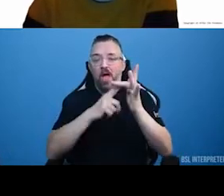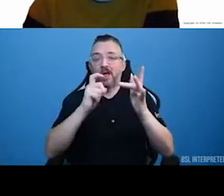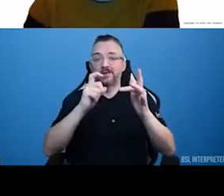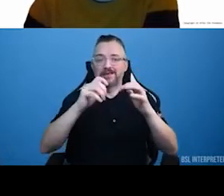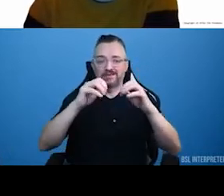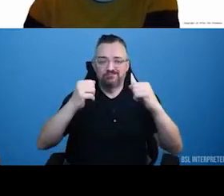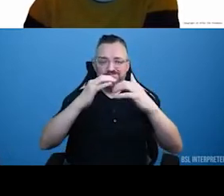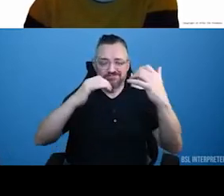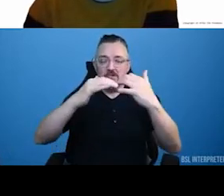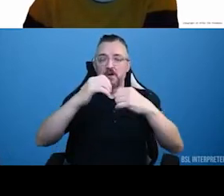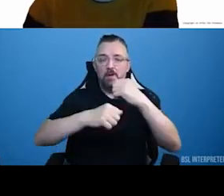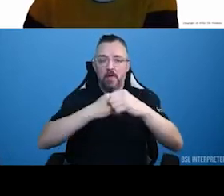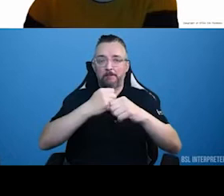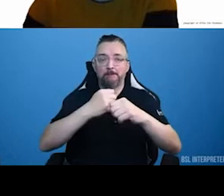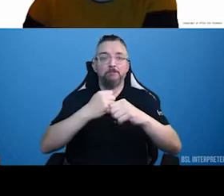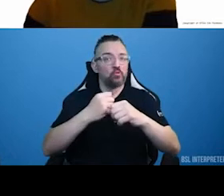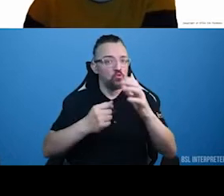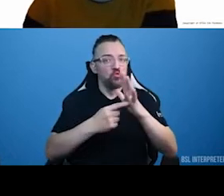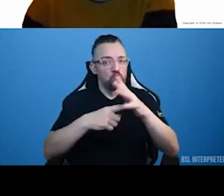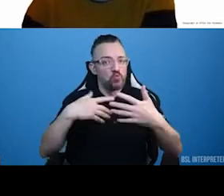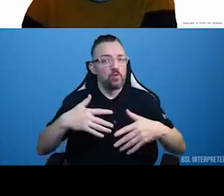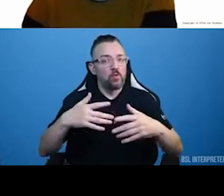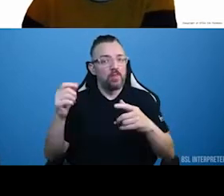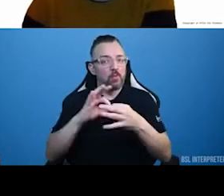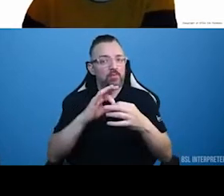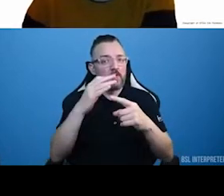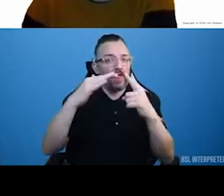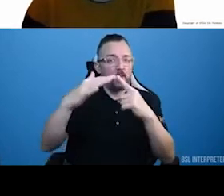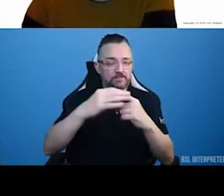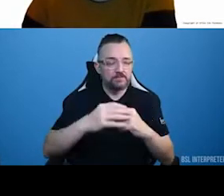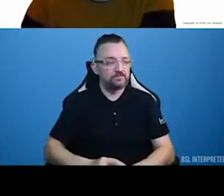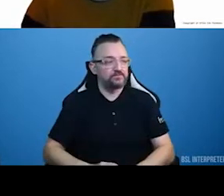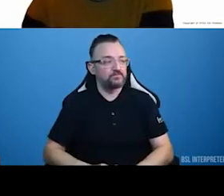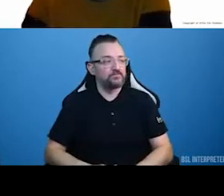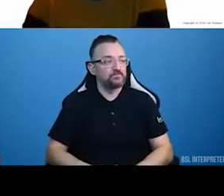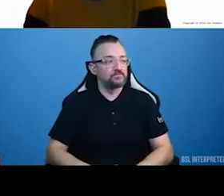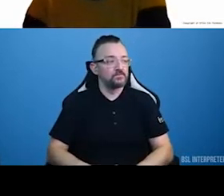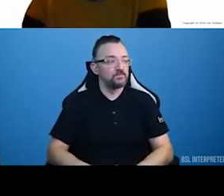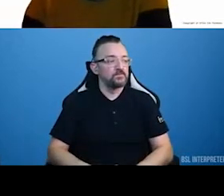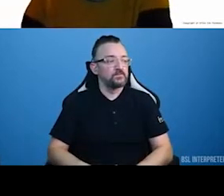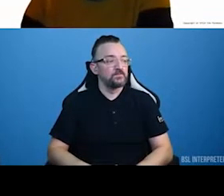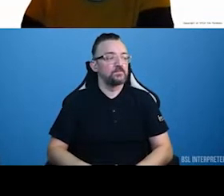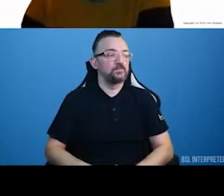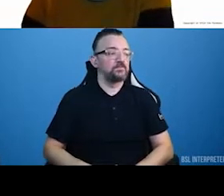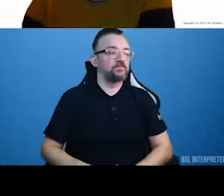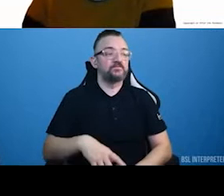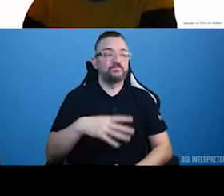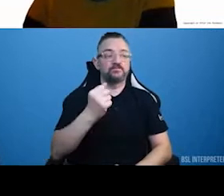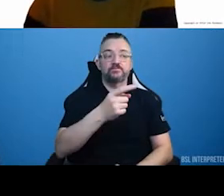in response to the climate emergency. We also had the Social Enterprise Academy Dragon's Den